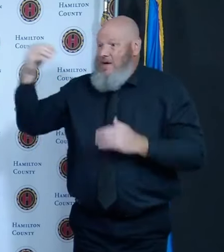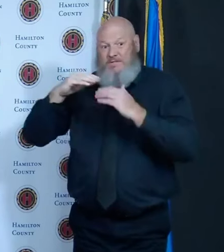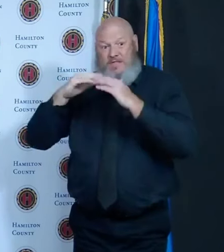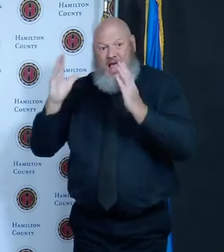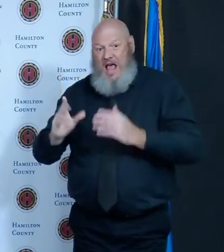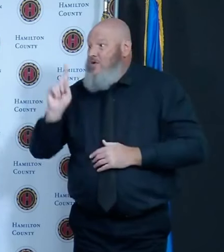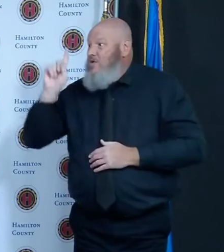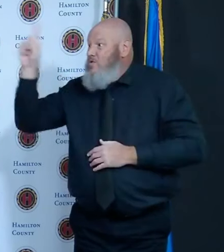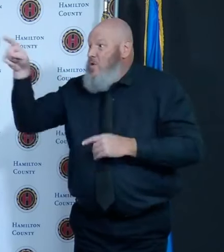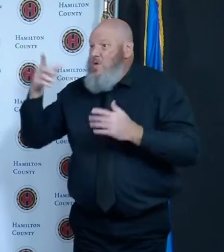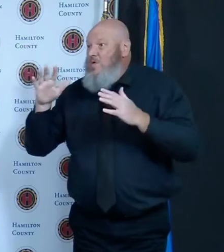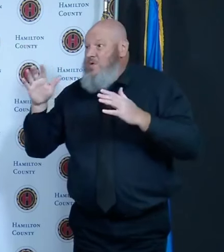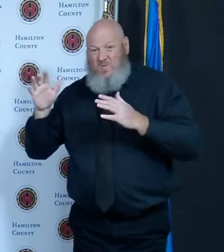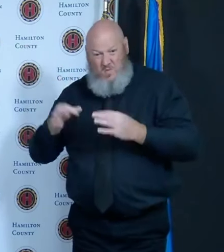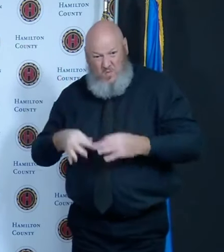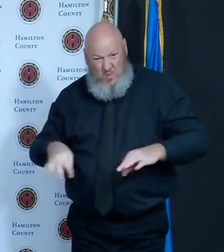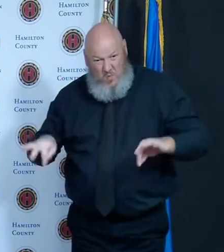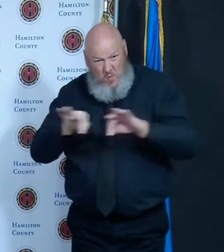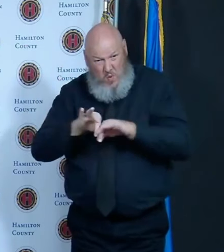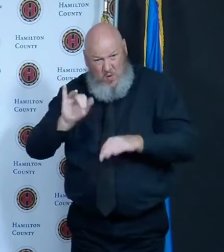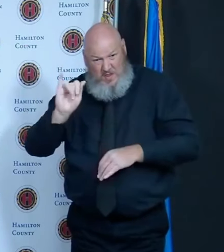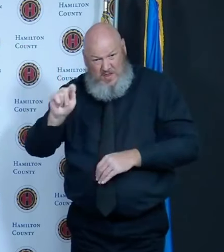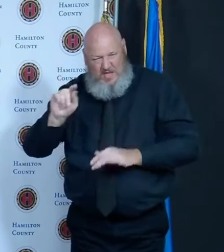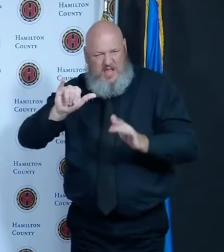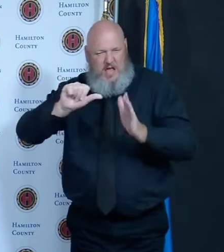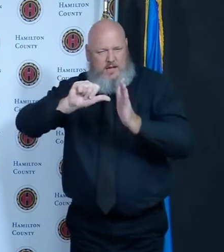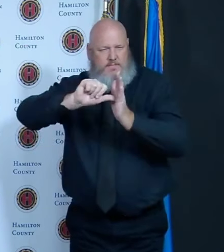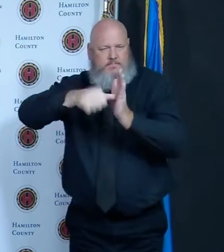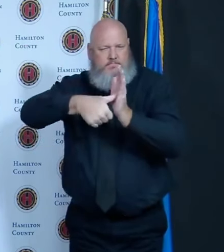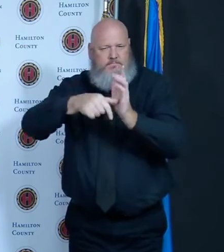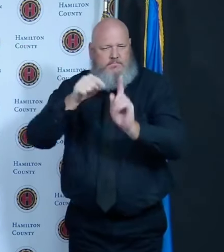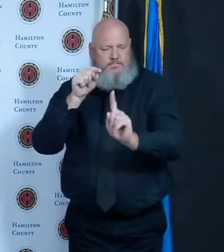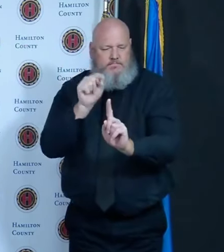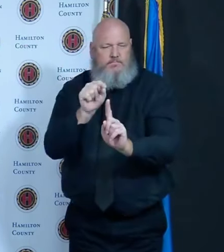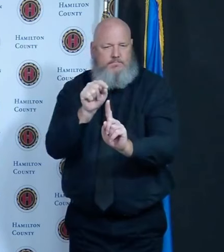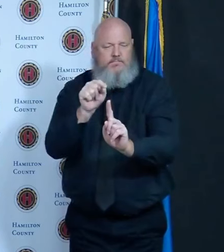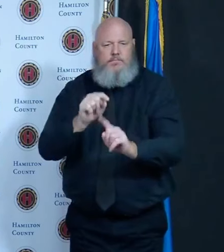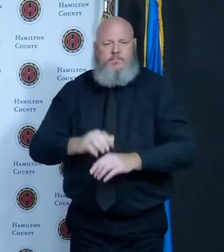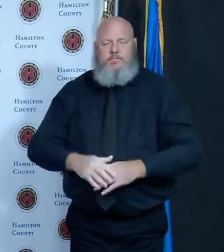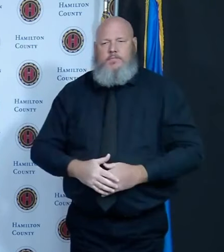so today we will talk about the future but with our feet planted firmly in the